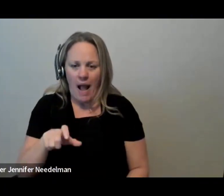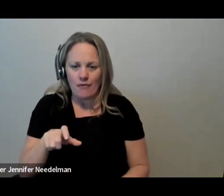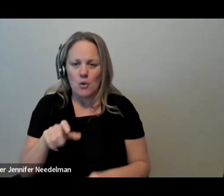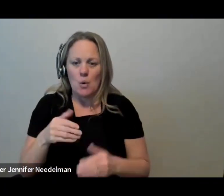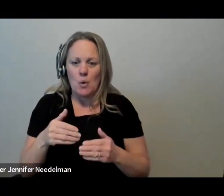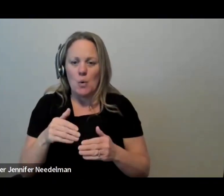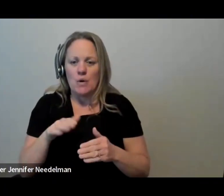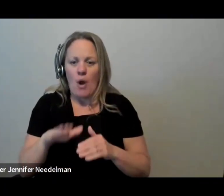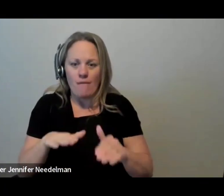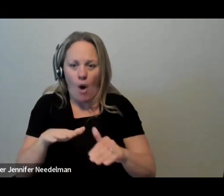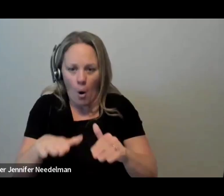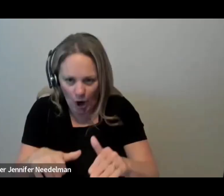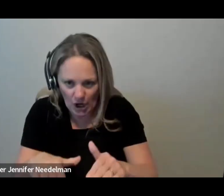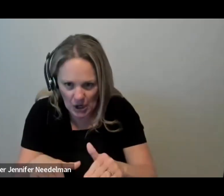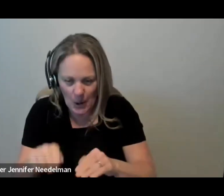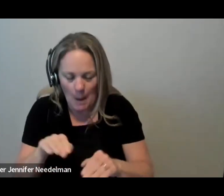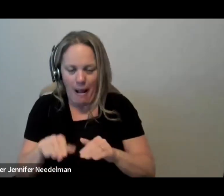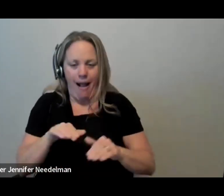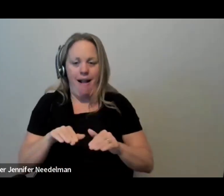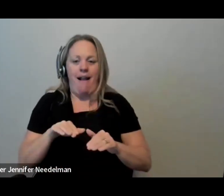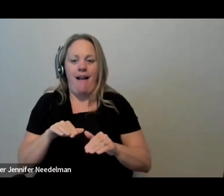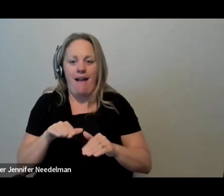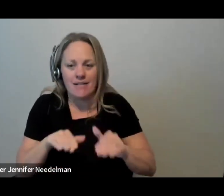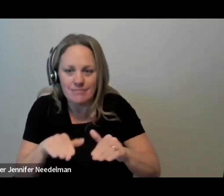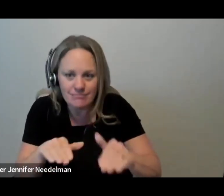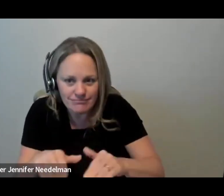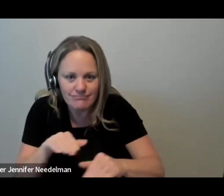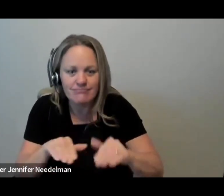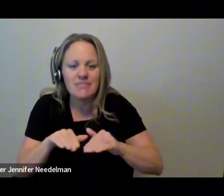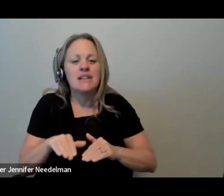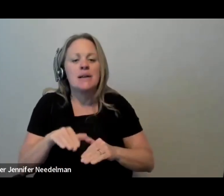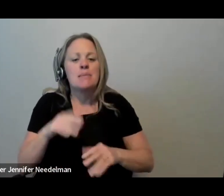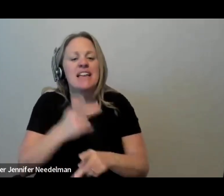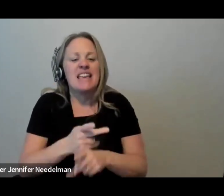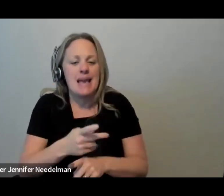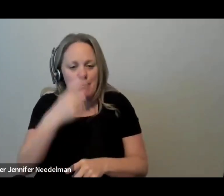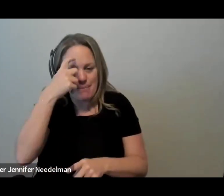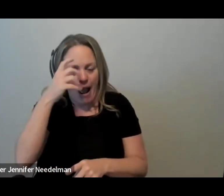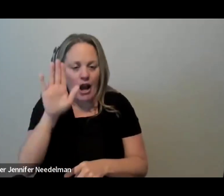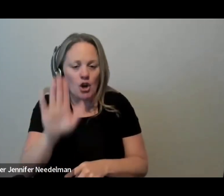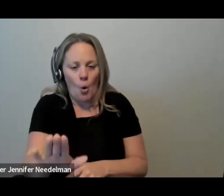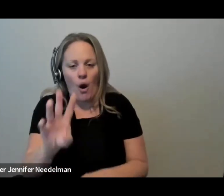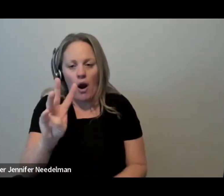But keep in mind your "why", keep in mind your "why" and it will help when you're wrong.